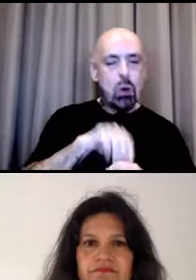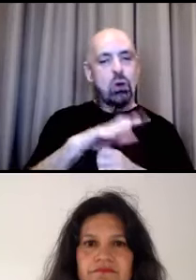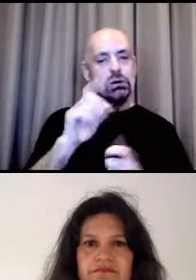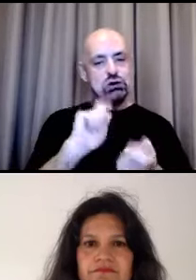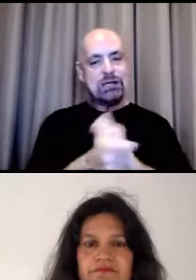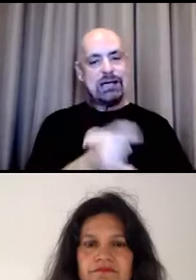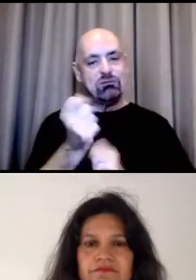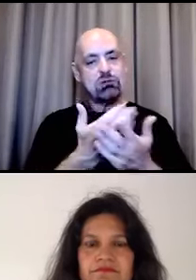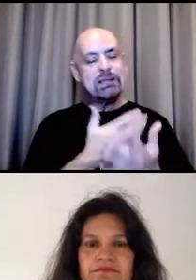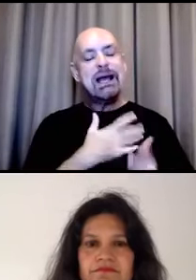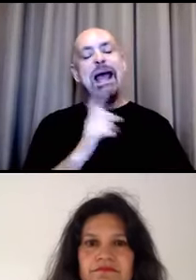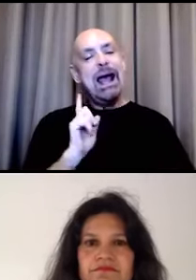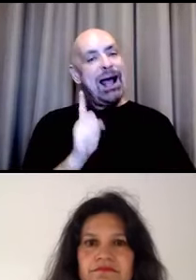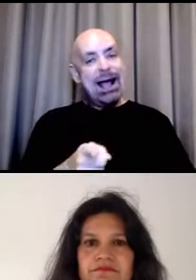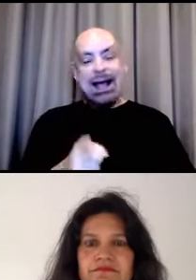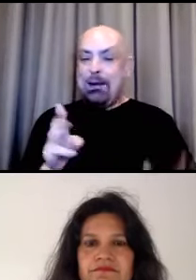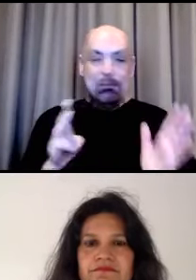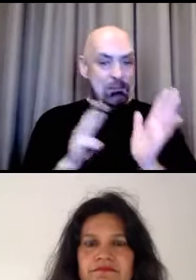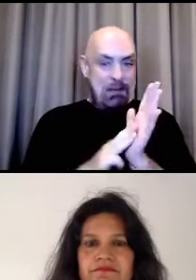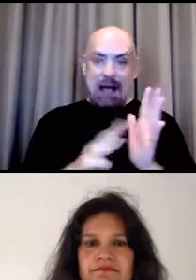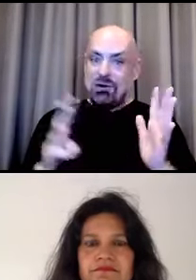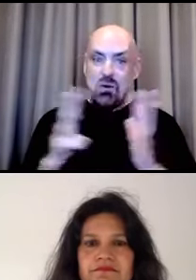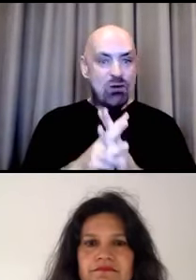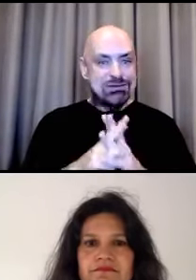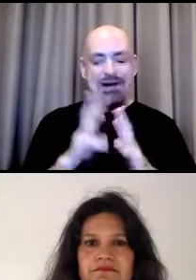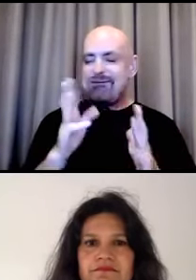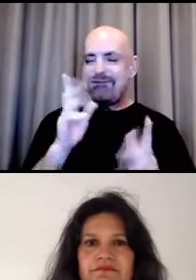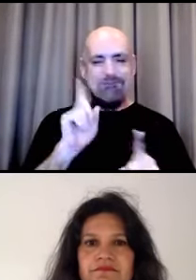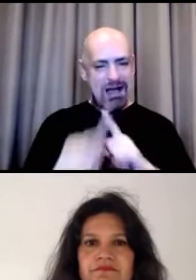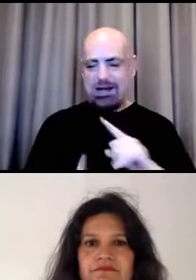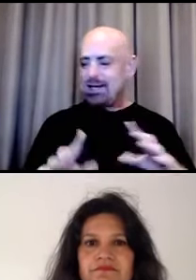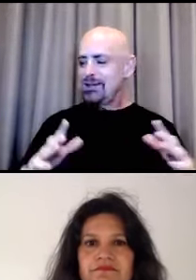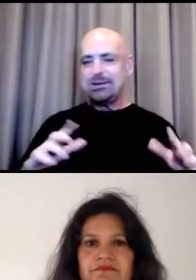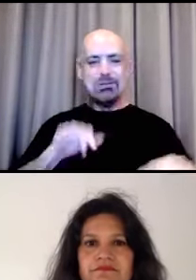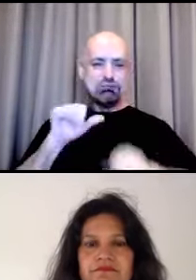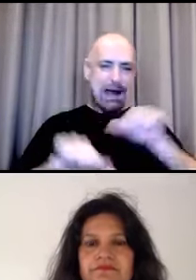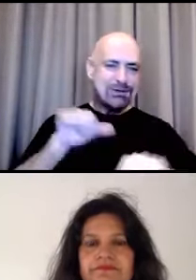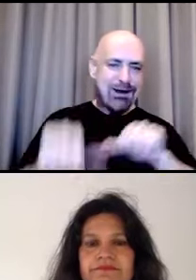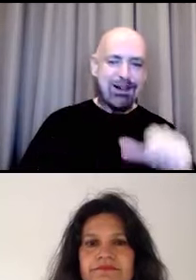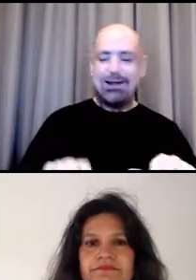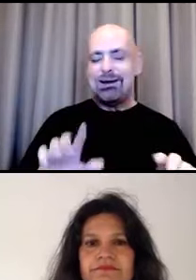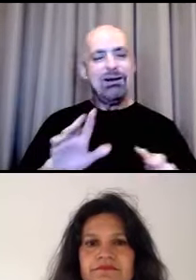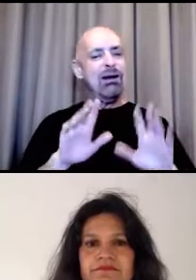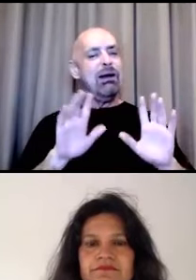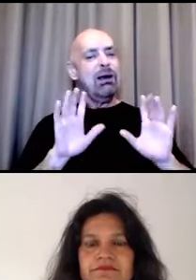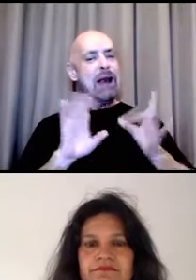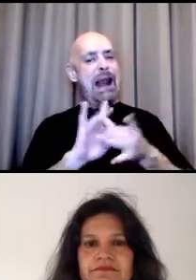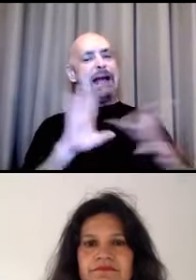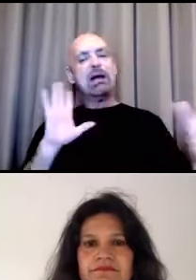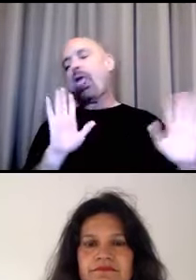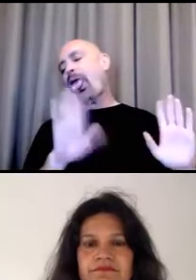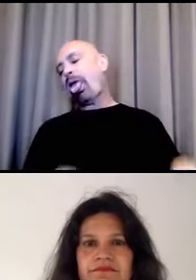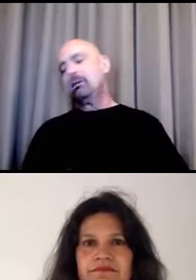simultaneously approach them . I recommend you reading the second book 1792 book